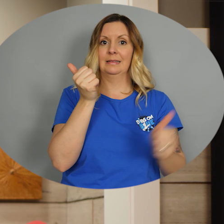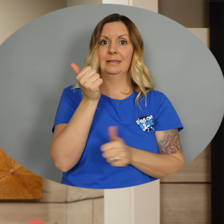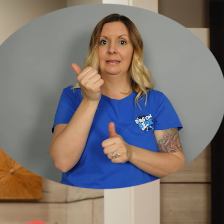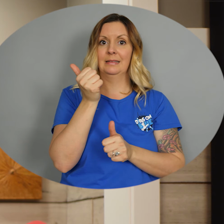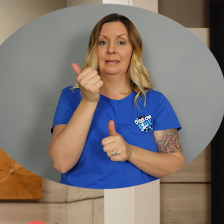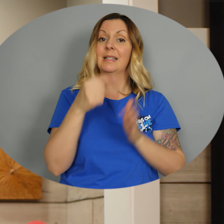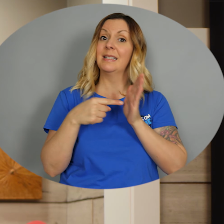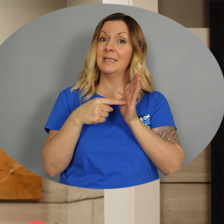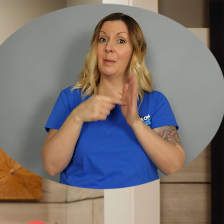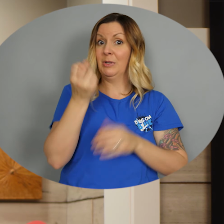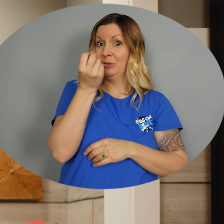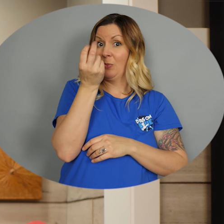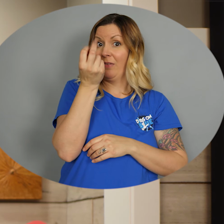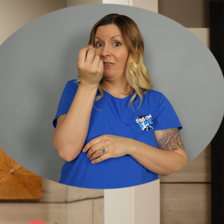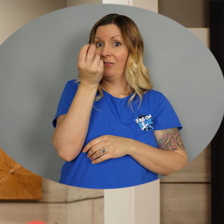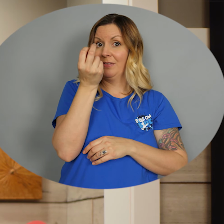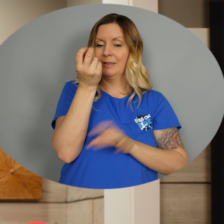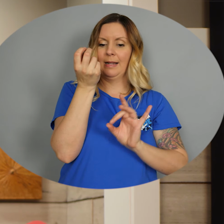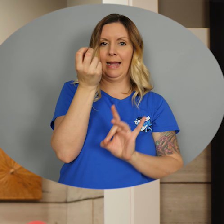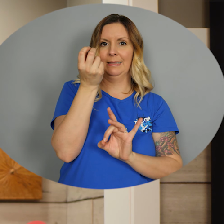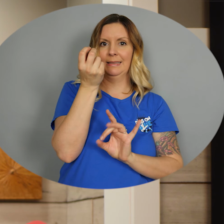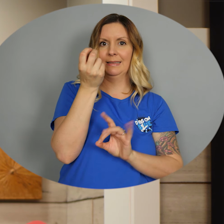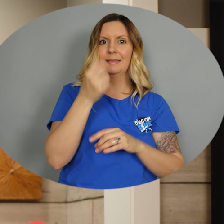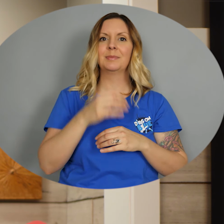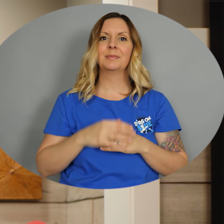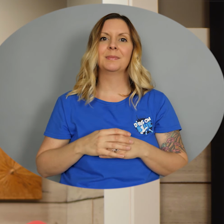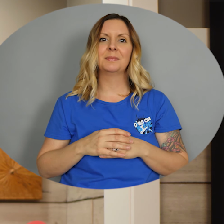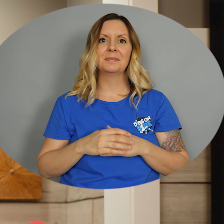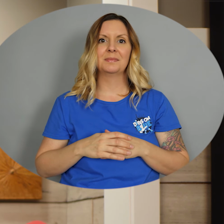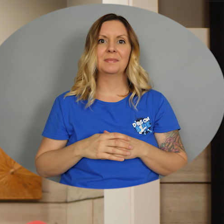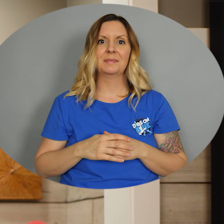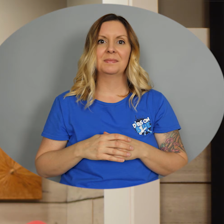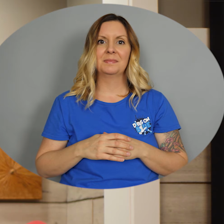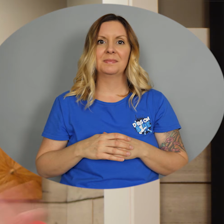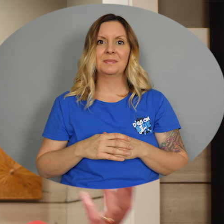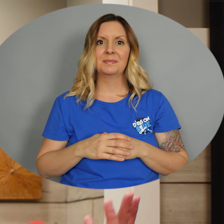a player whose word has a total value of 12 would rank higher than someone whose word